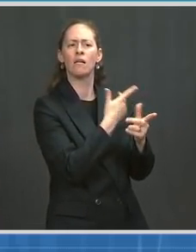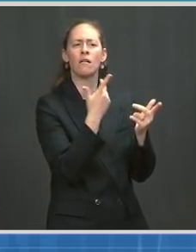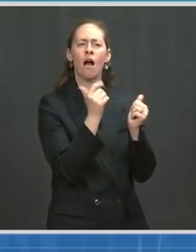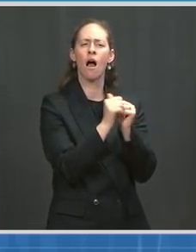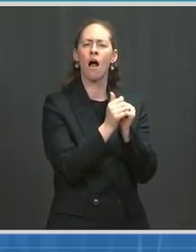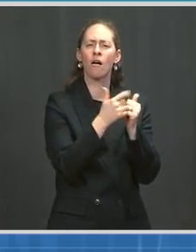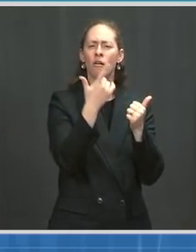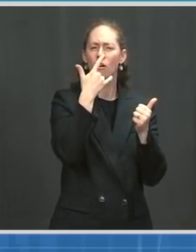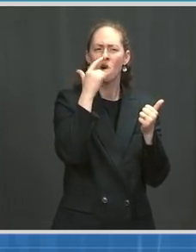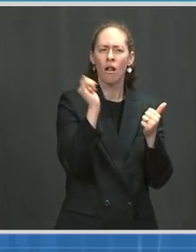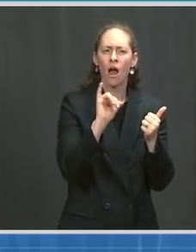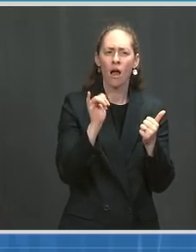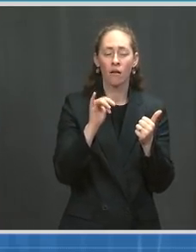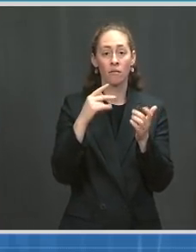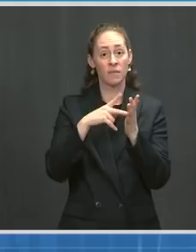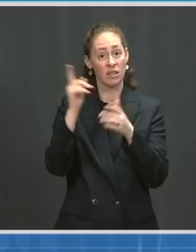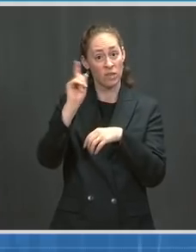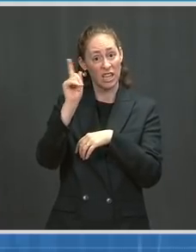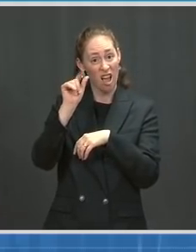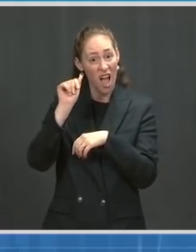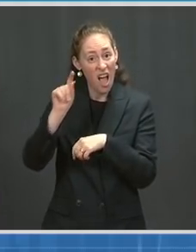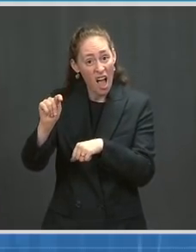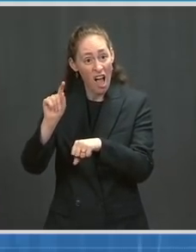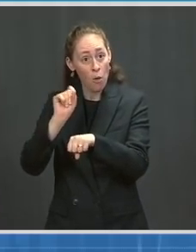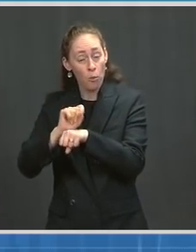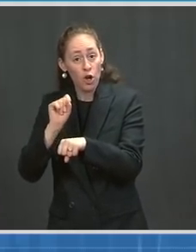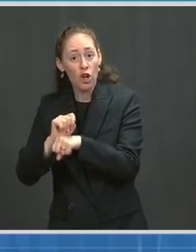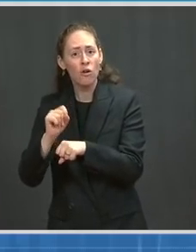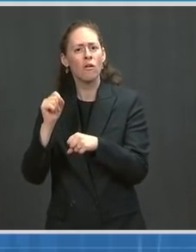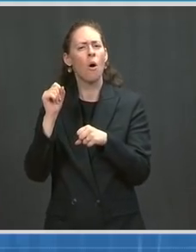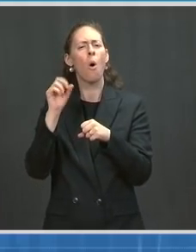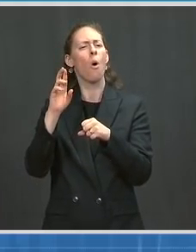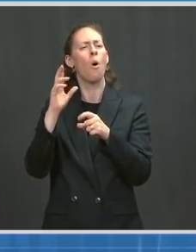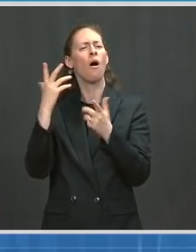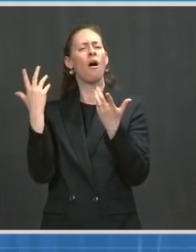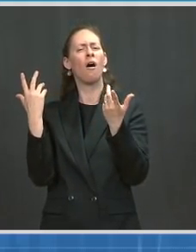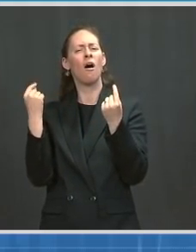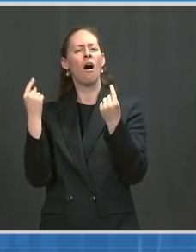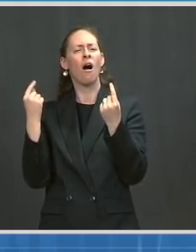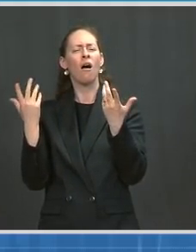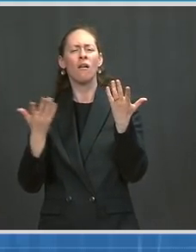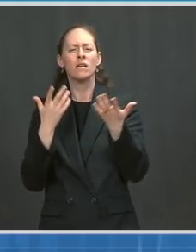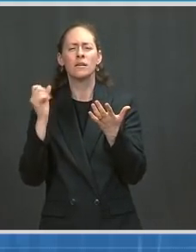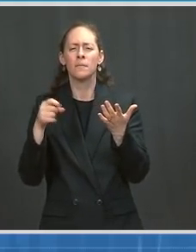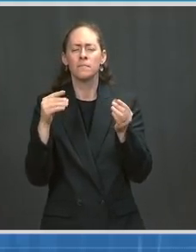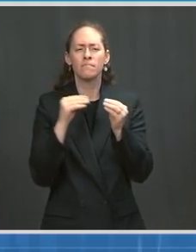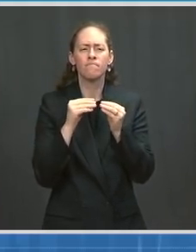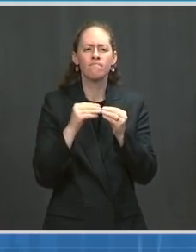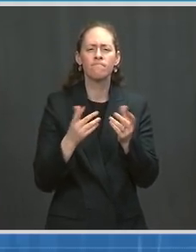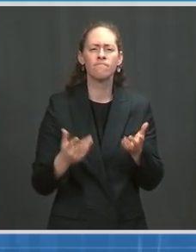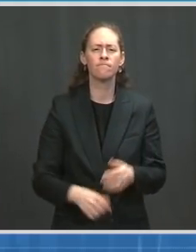And what do you see as the barriers for employers to be able to do that? And if I can add just a second question